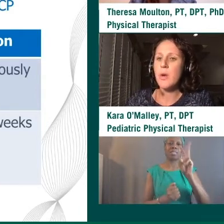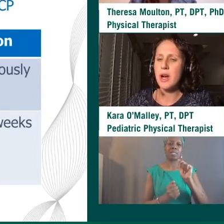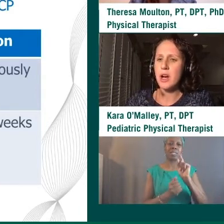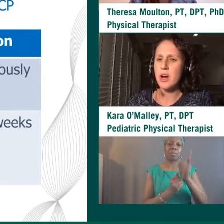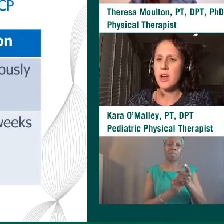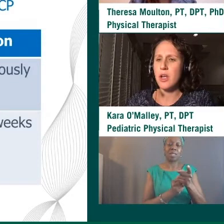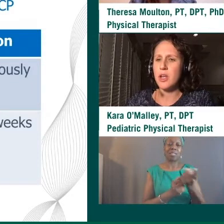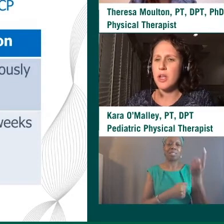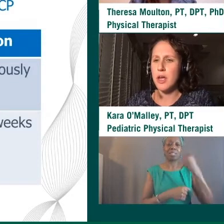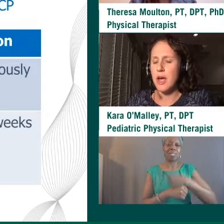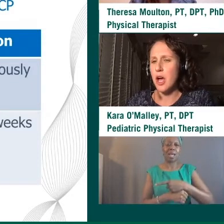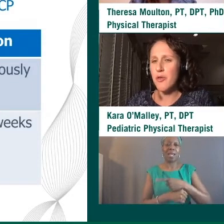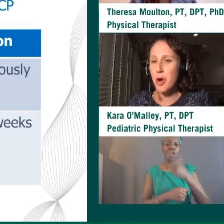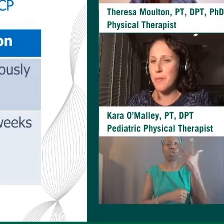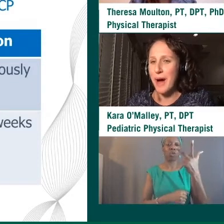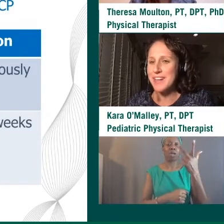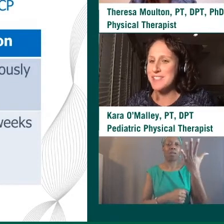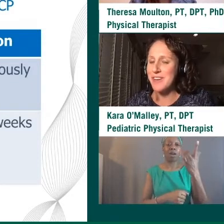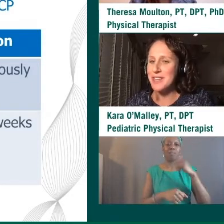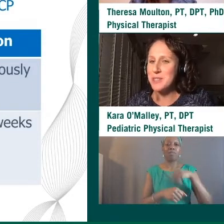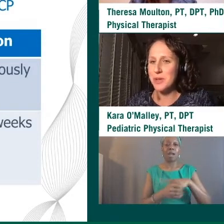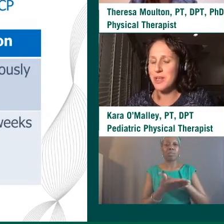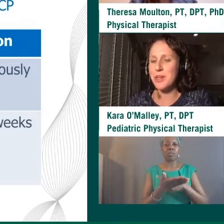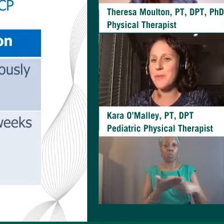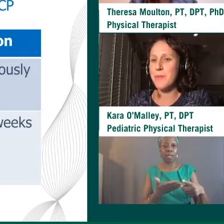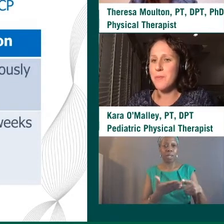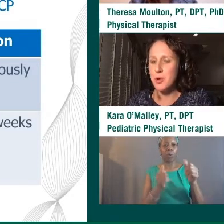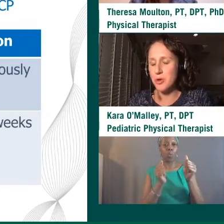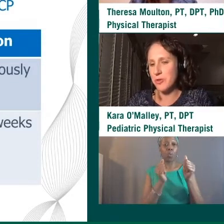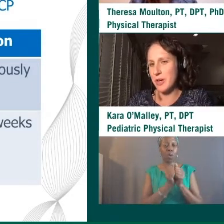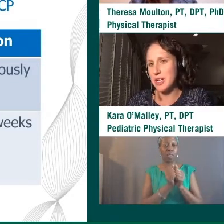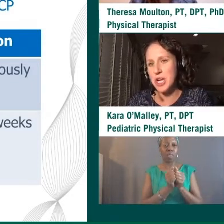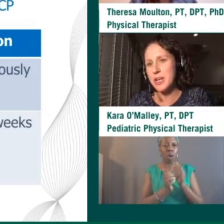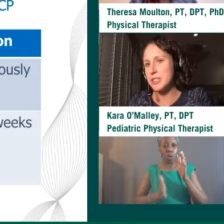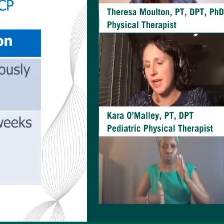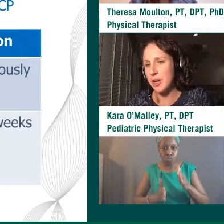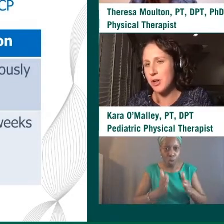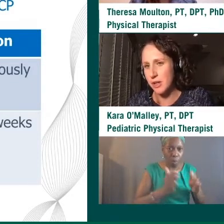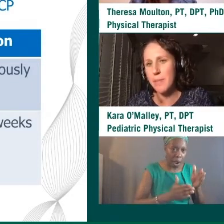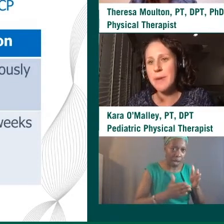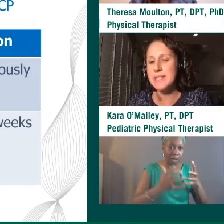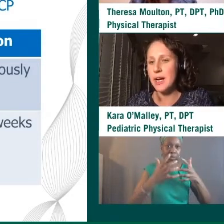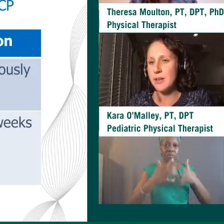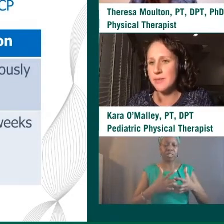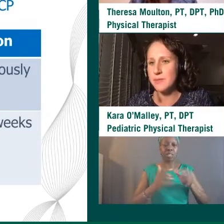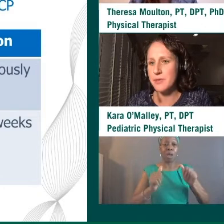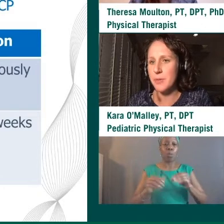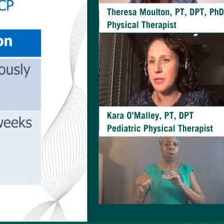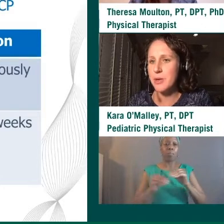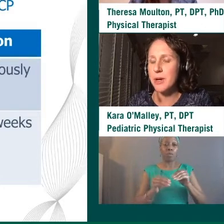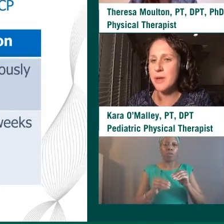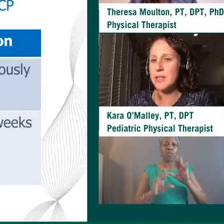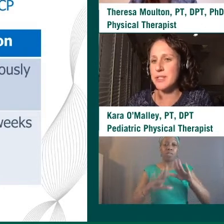Where a robotic device would move a child's ankle up and down for about 20 minutes.